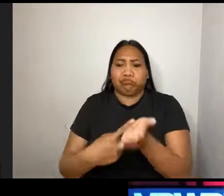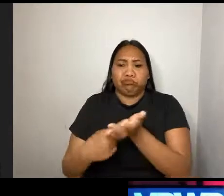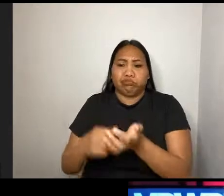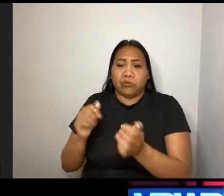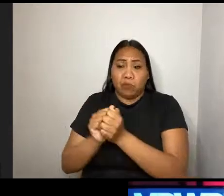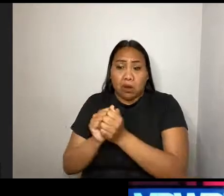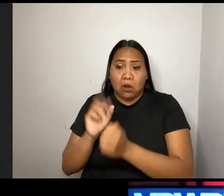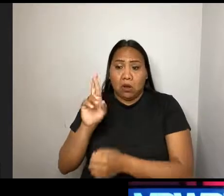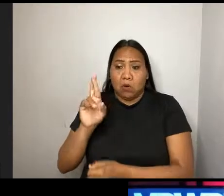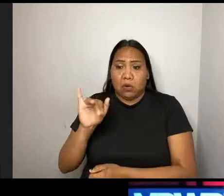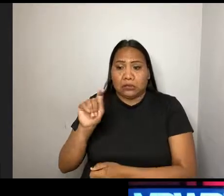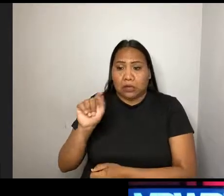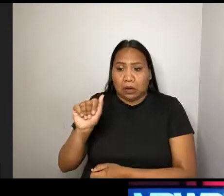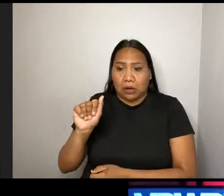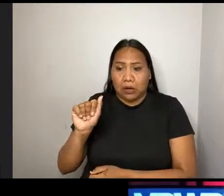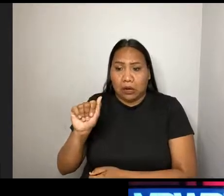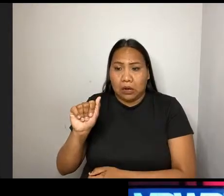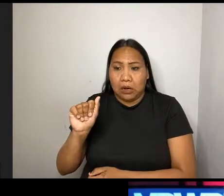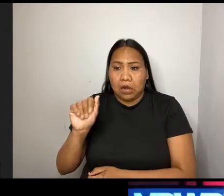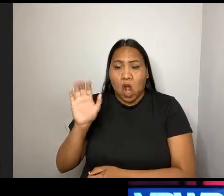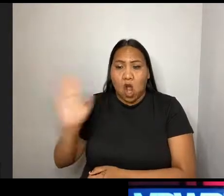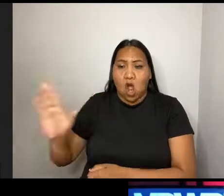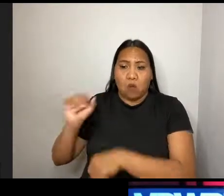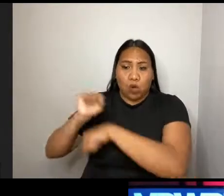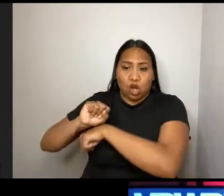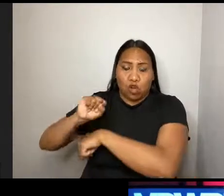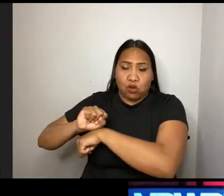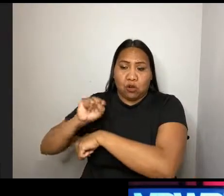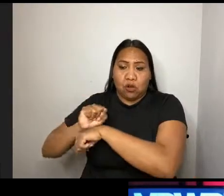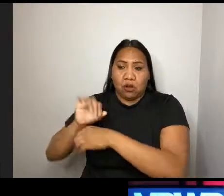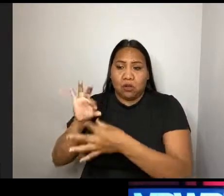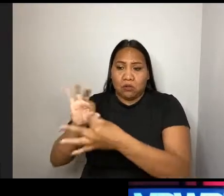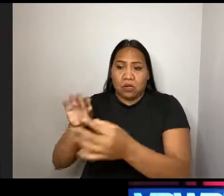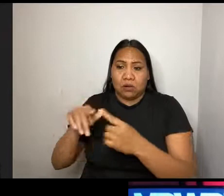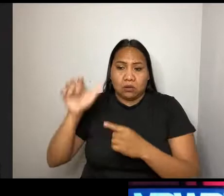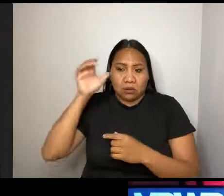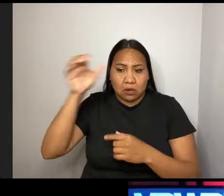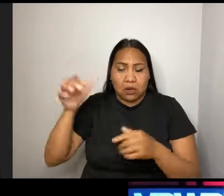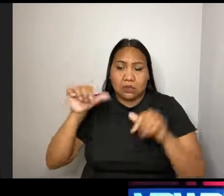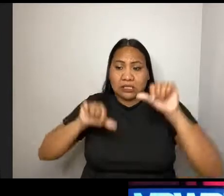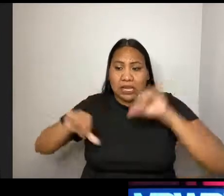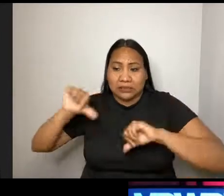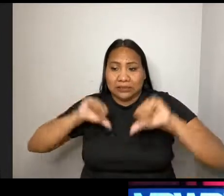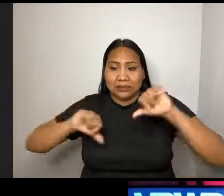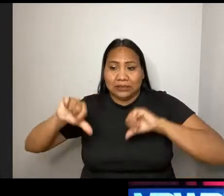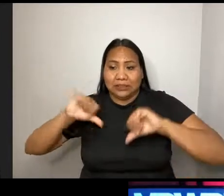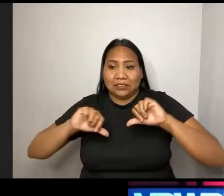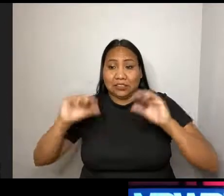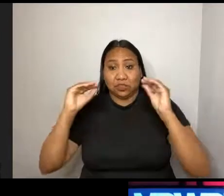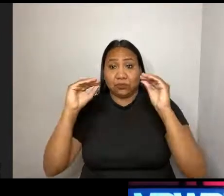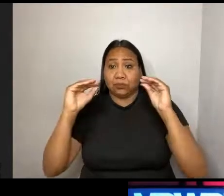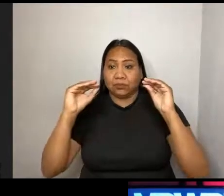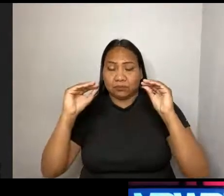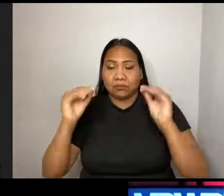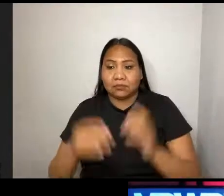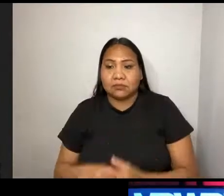the work she is doing in computer science education and the need to center computer science